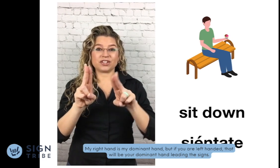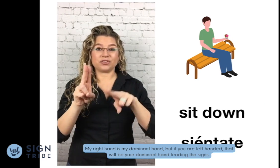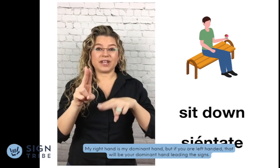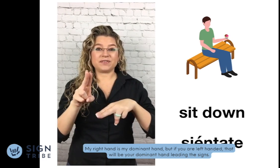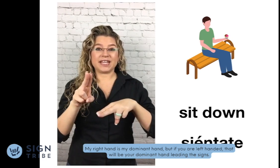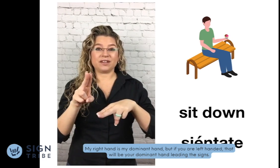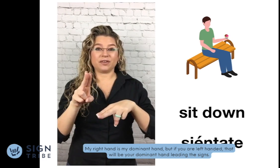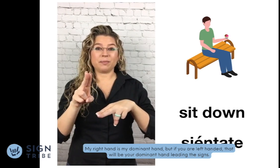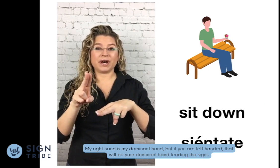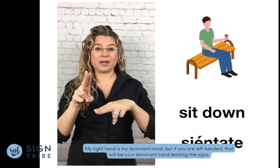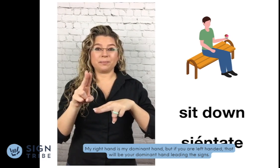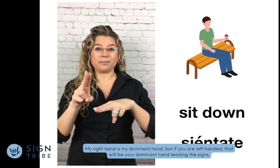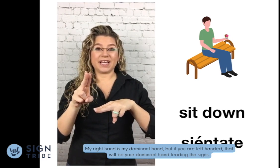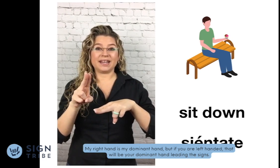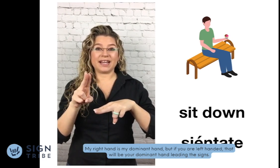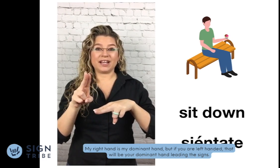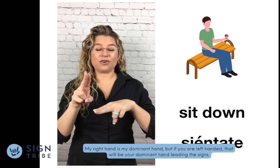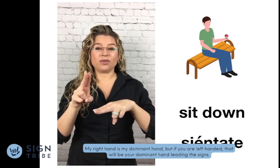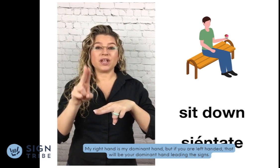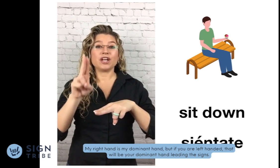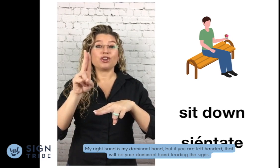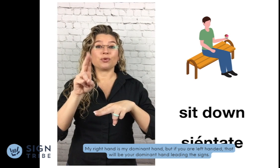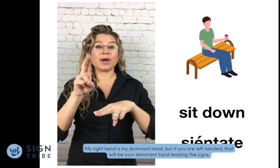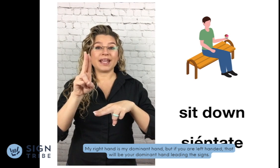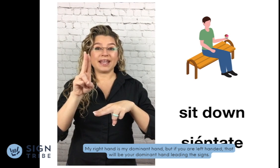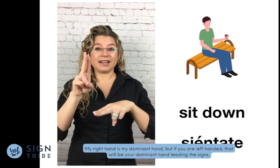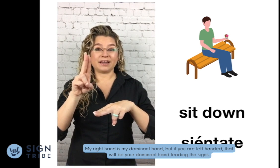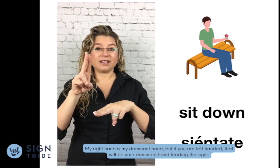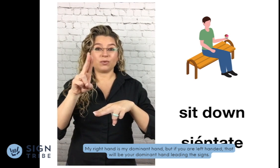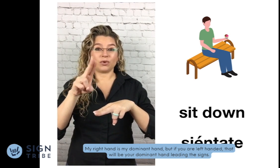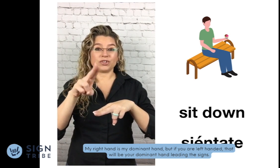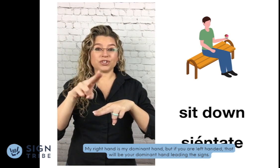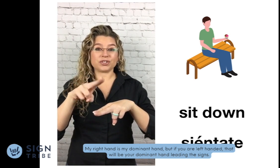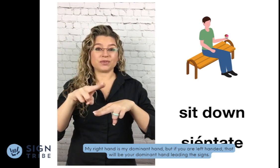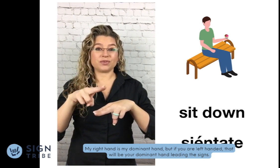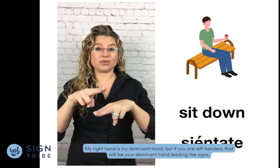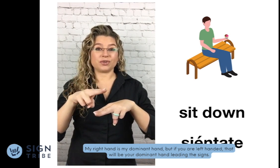your left hand on the bottom at an angle. Your right hand will just go